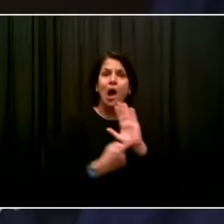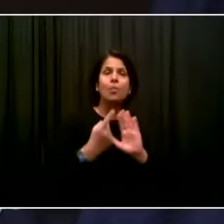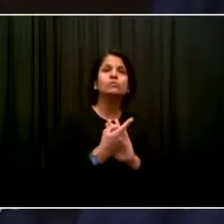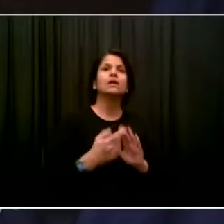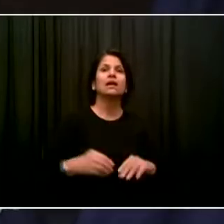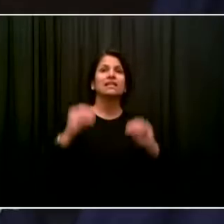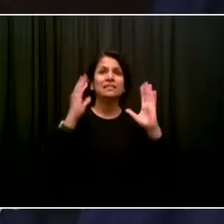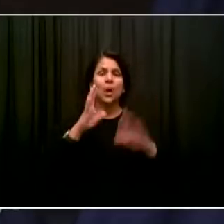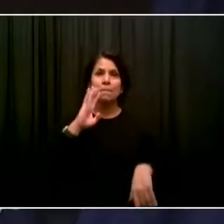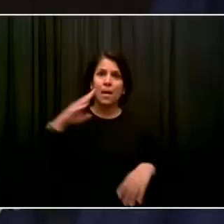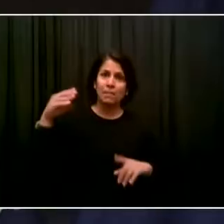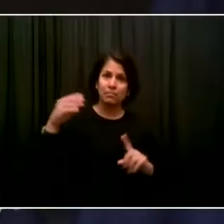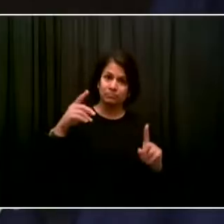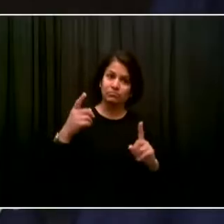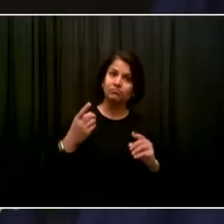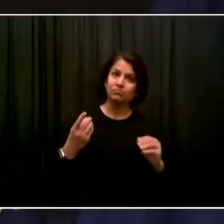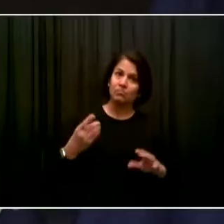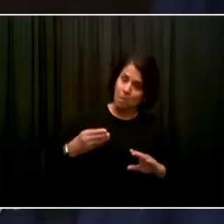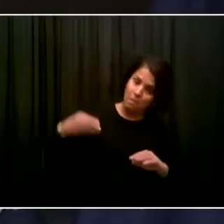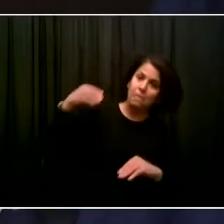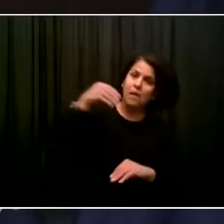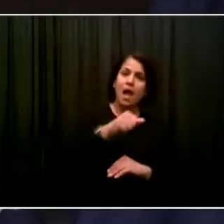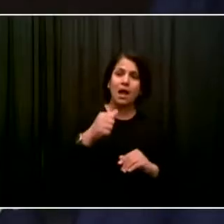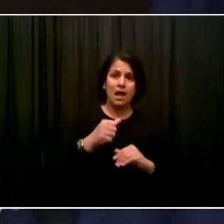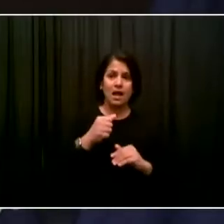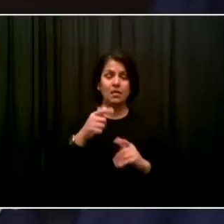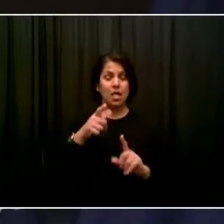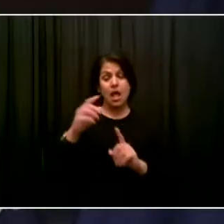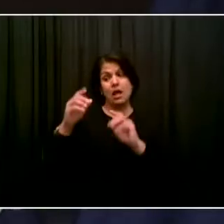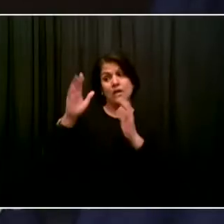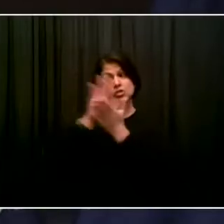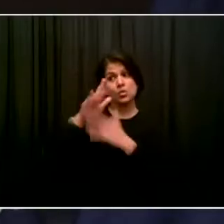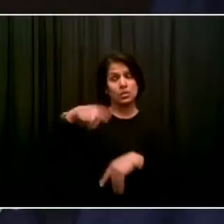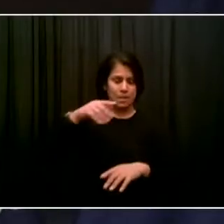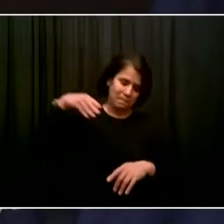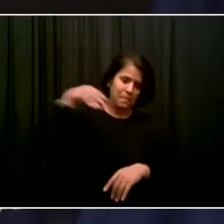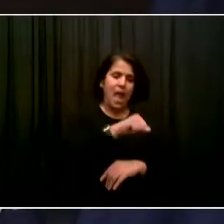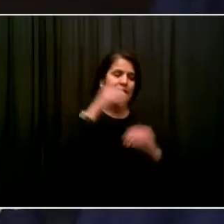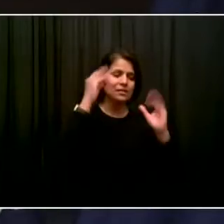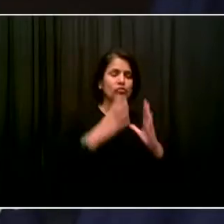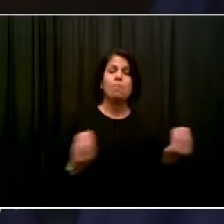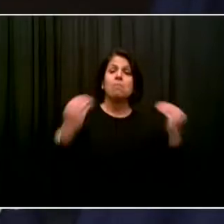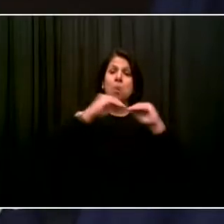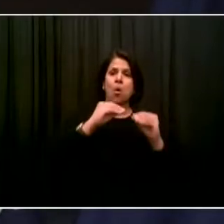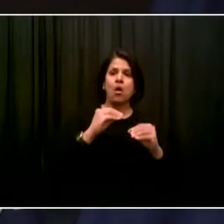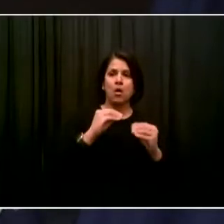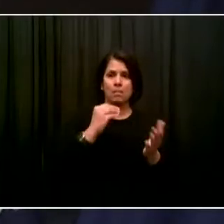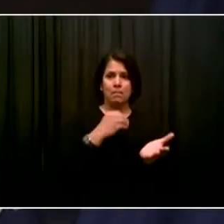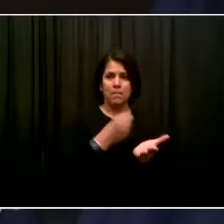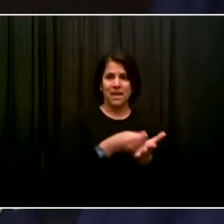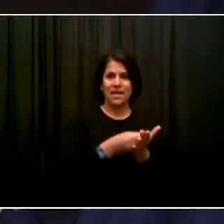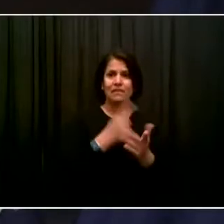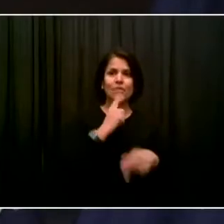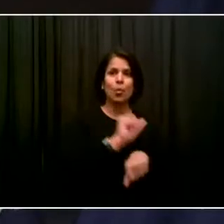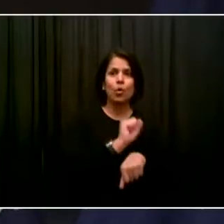TEACHERS WILL POST ASSIGNMENTS ONLINE AND OFFER A CERTAIN